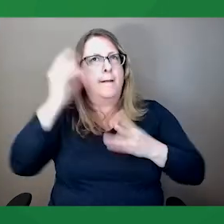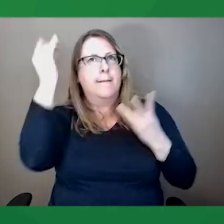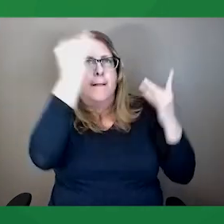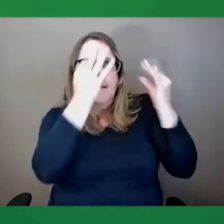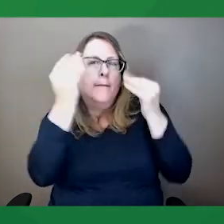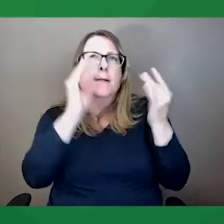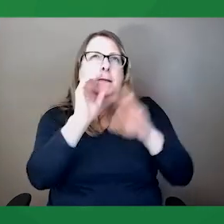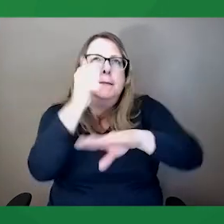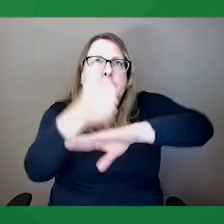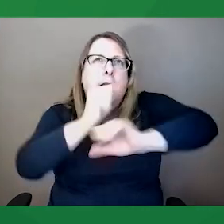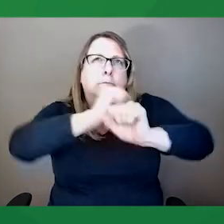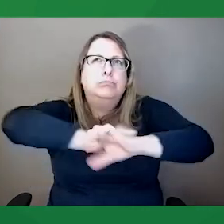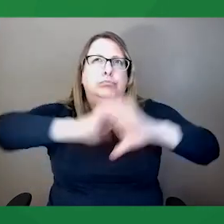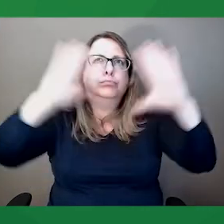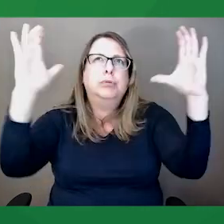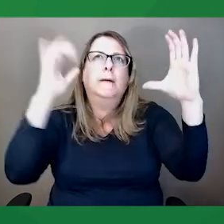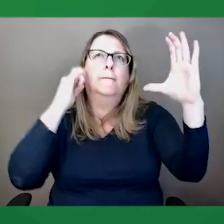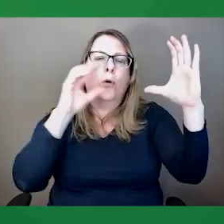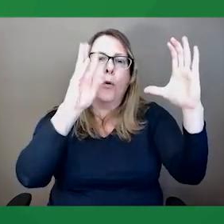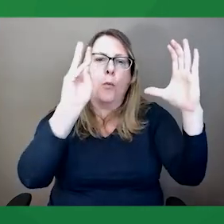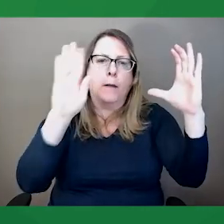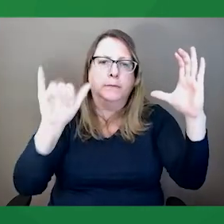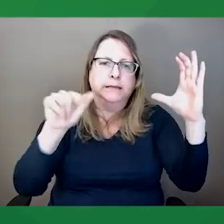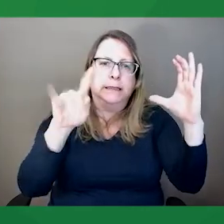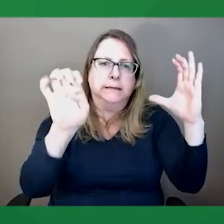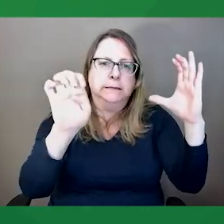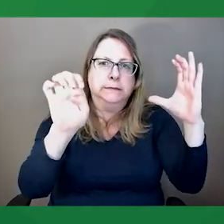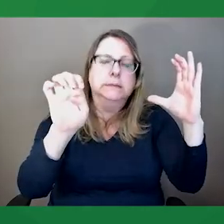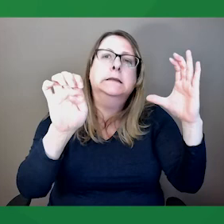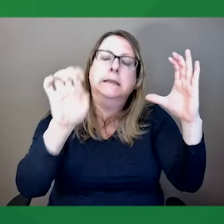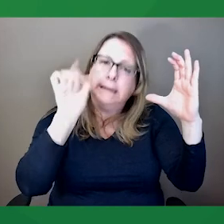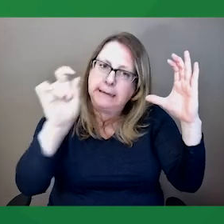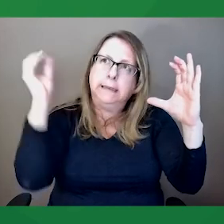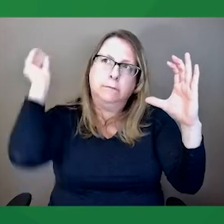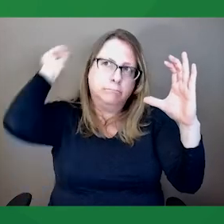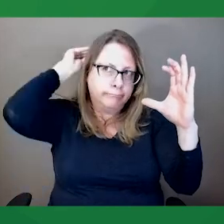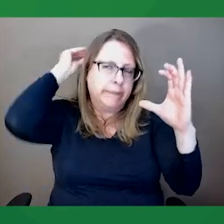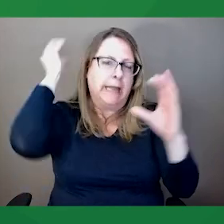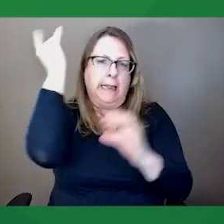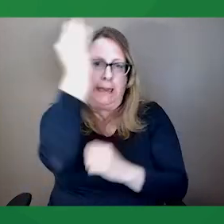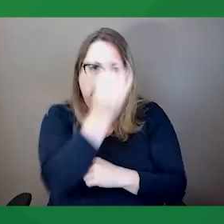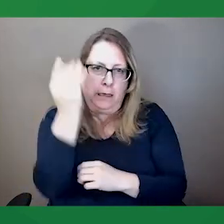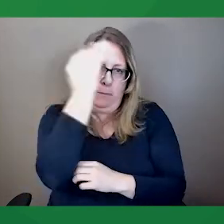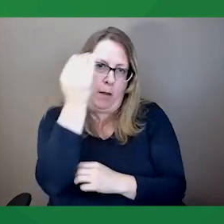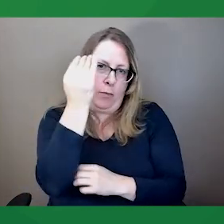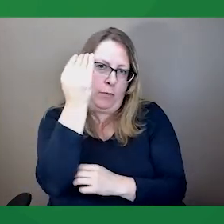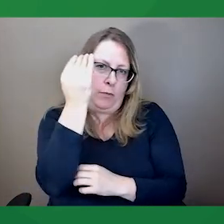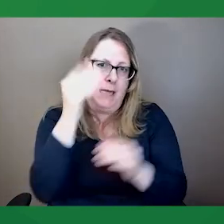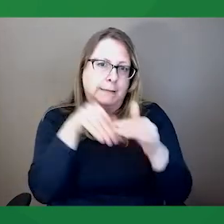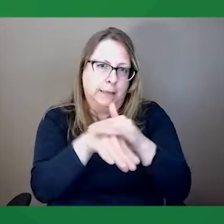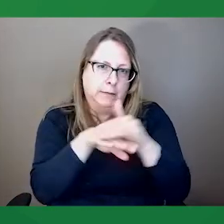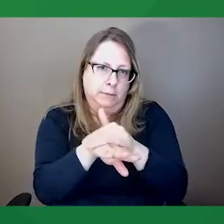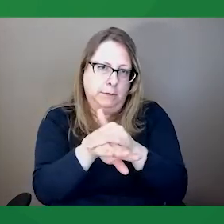what we are trying to do for our website, we should consider accessibility. Is it easy? No.